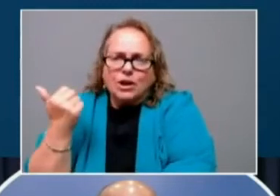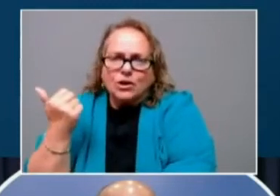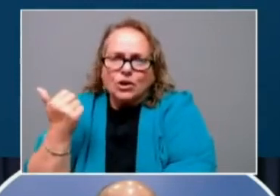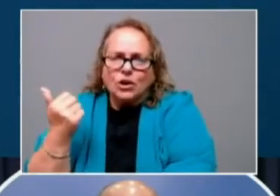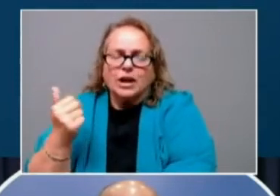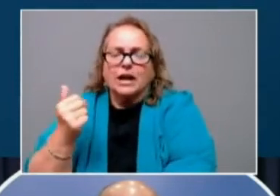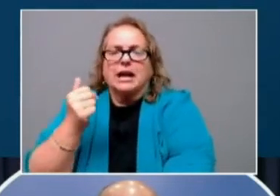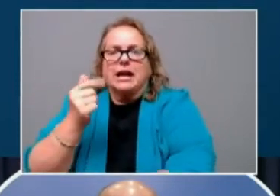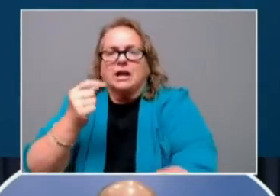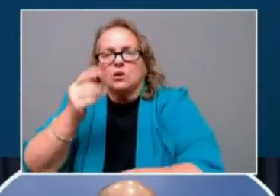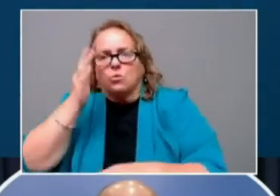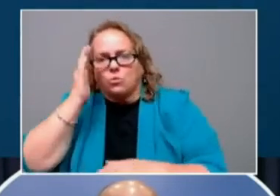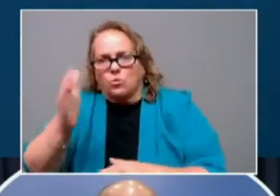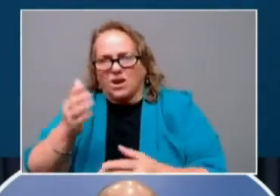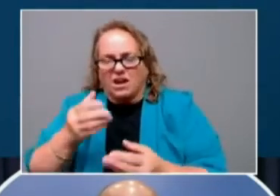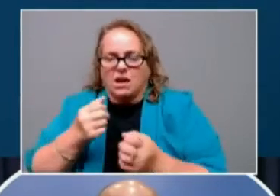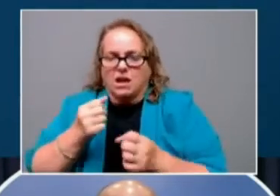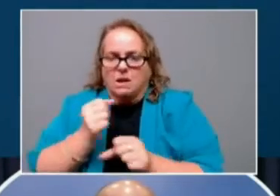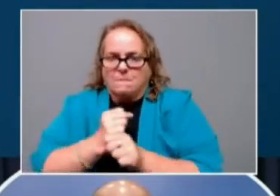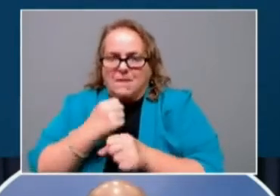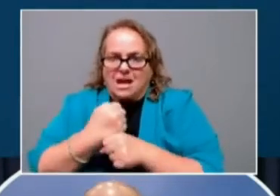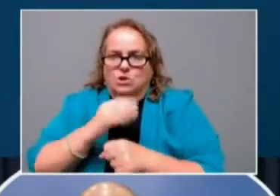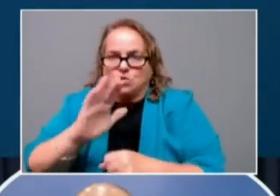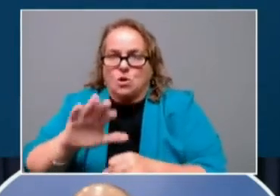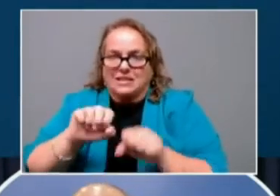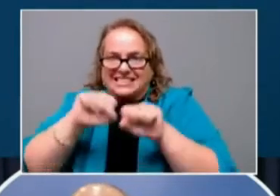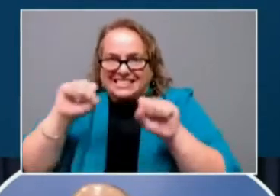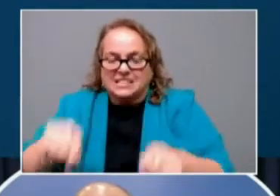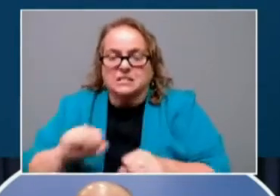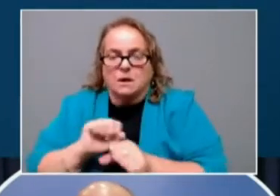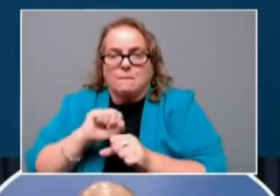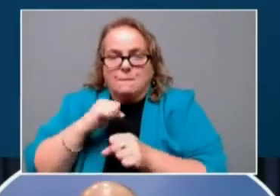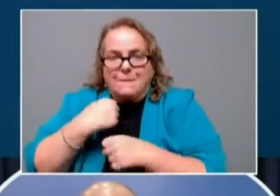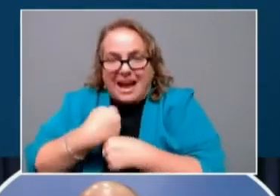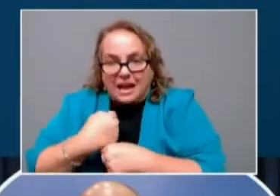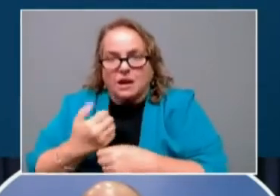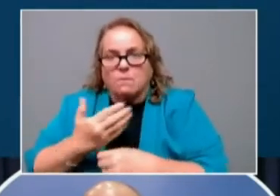body produces in a natural immune response that then can protect you at